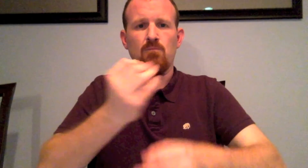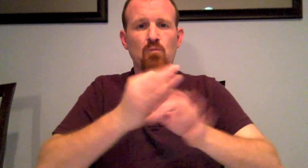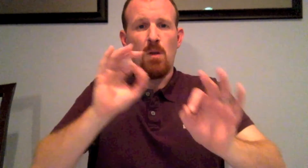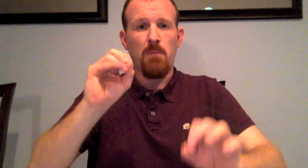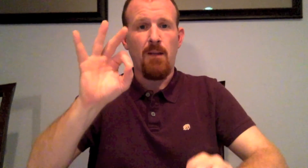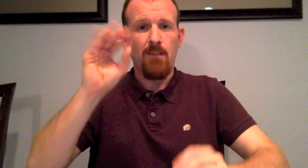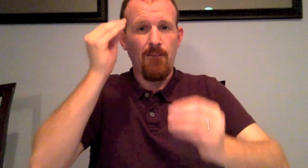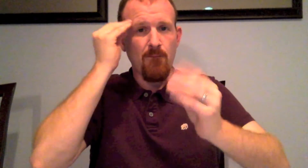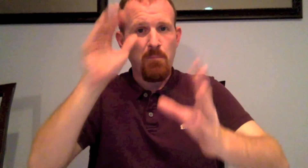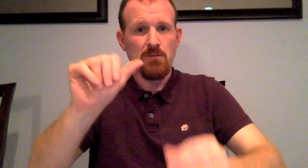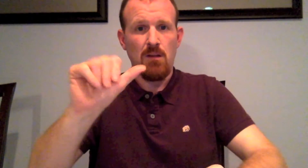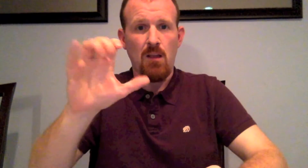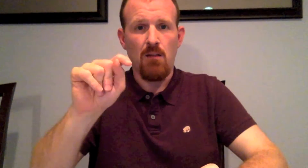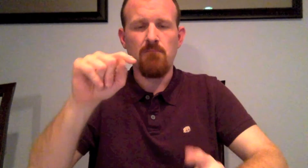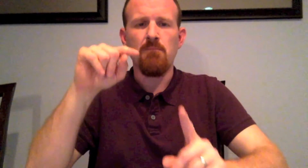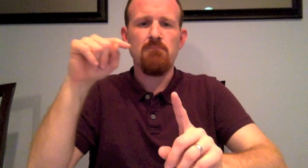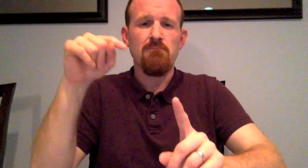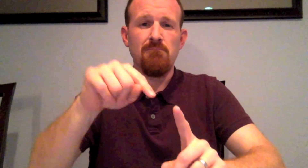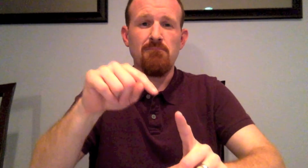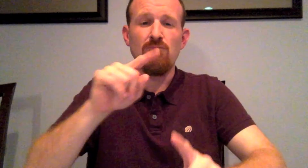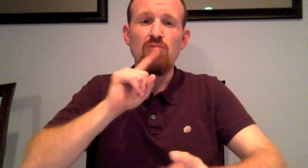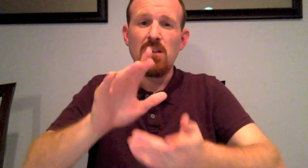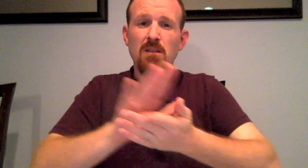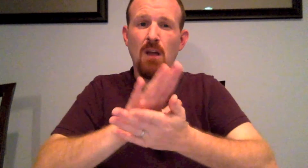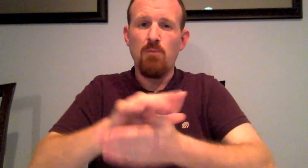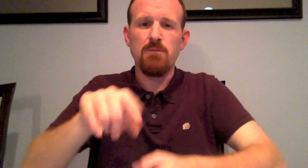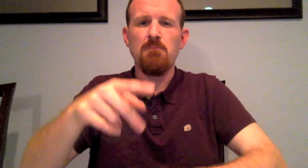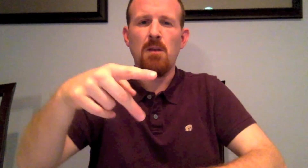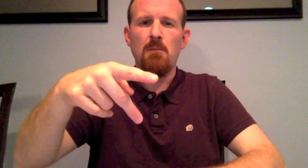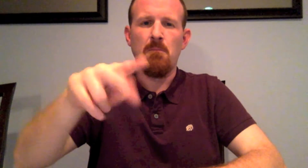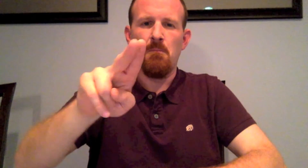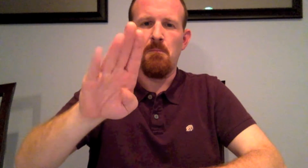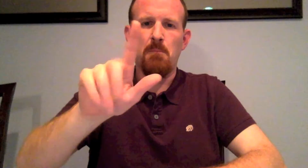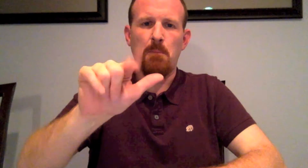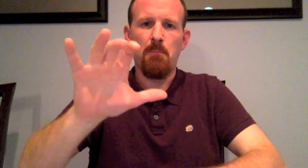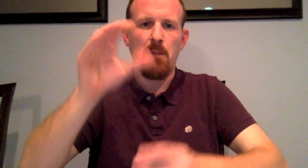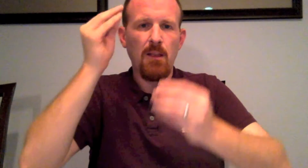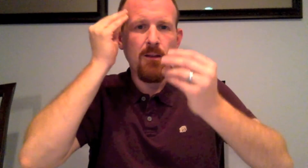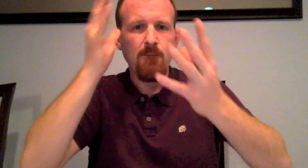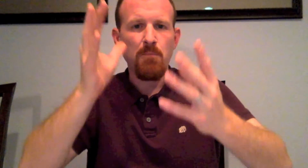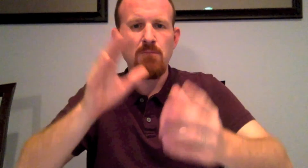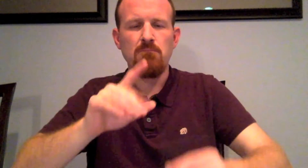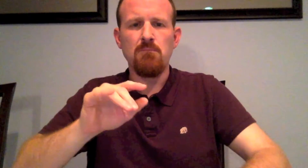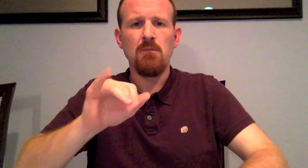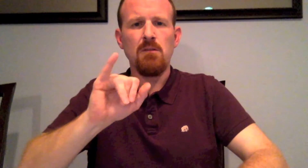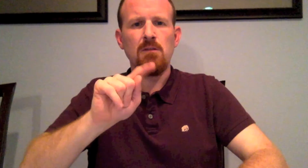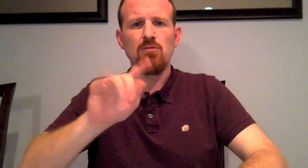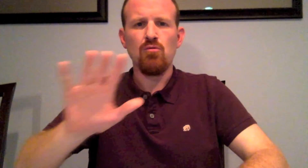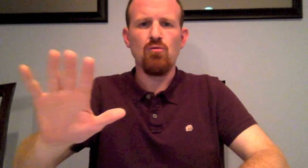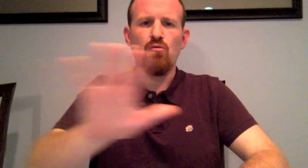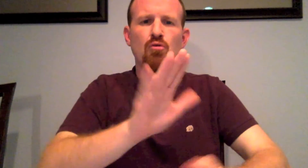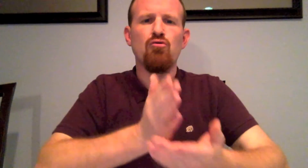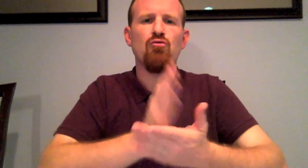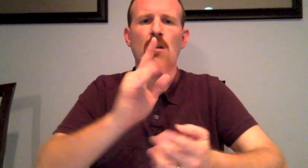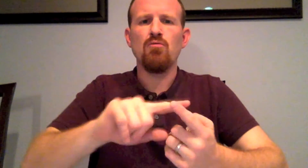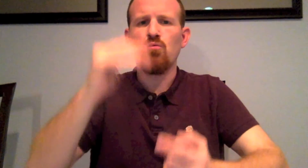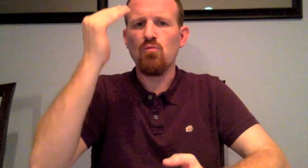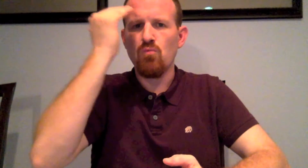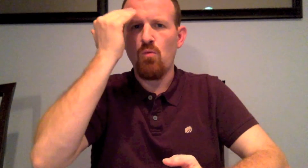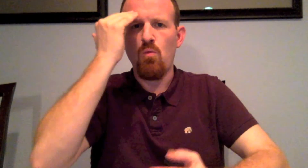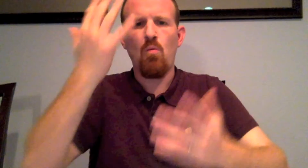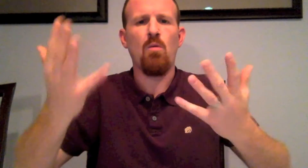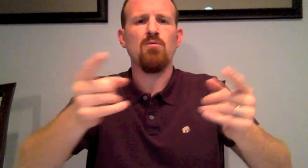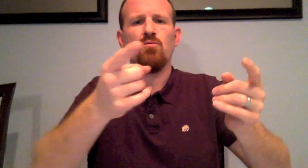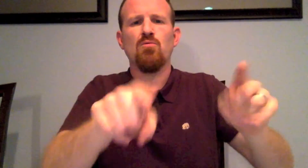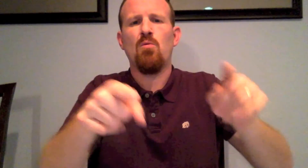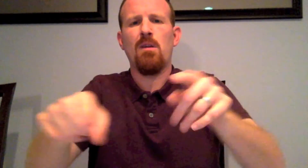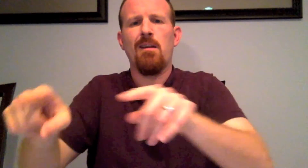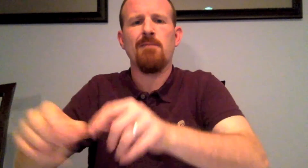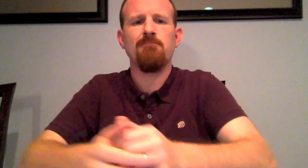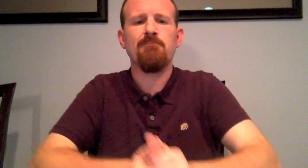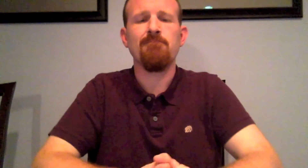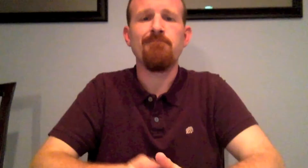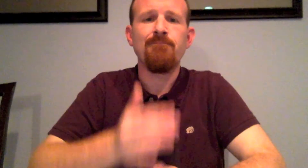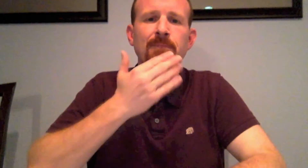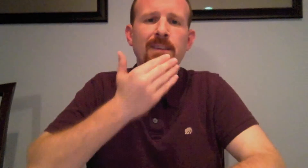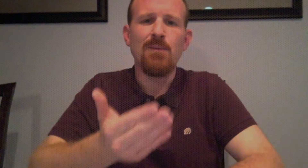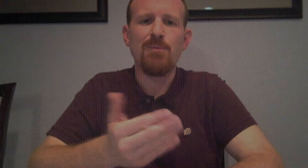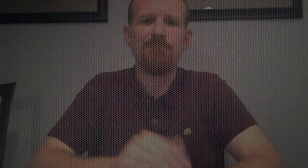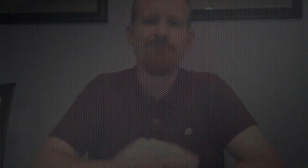request and the documents are public documents. It is your right to know what is going on. Thank you.